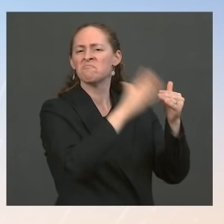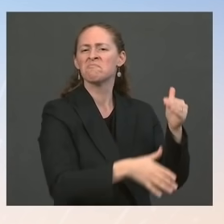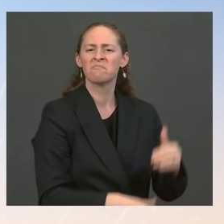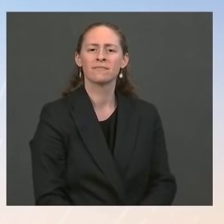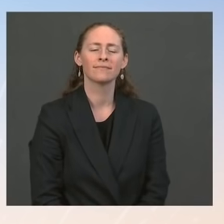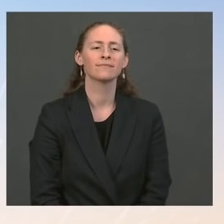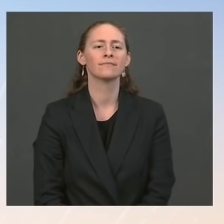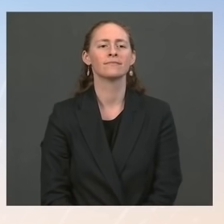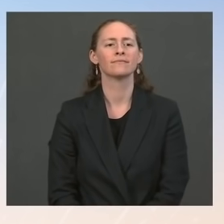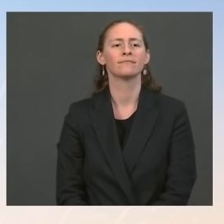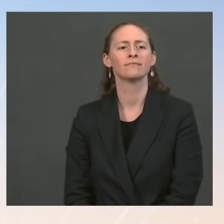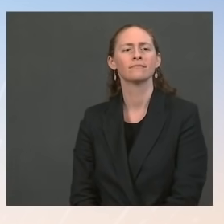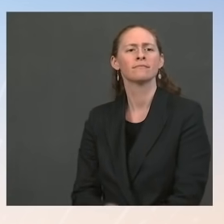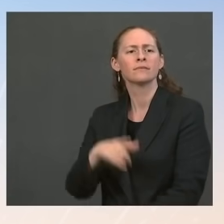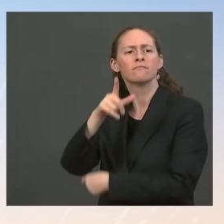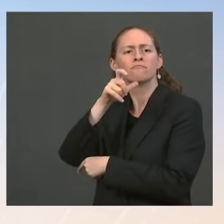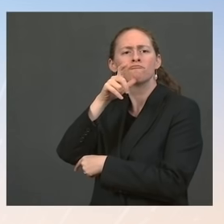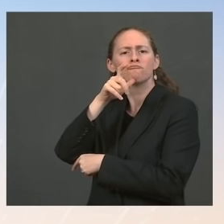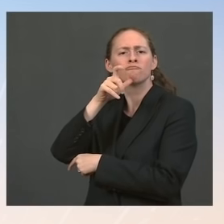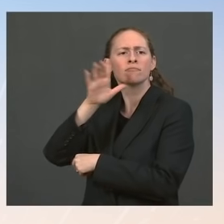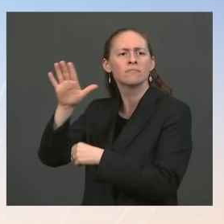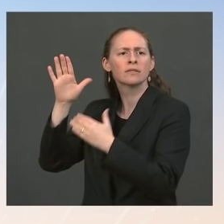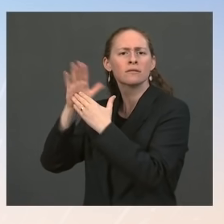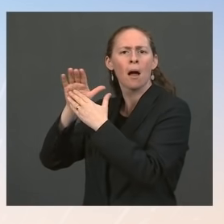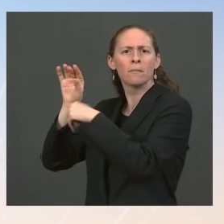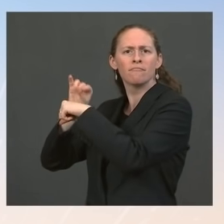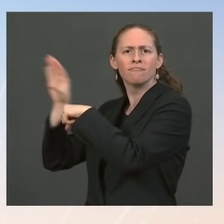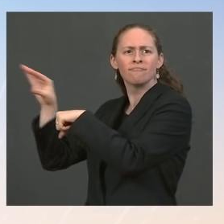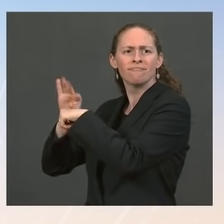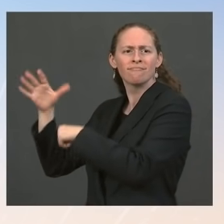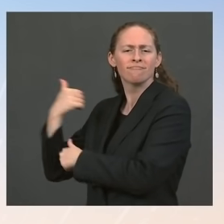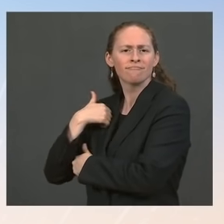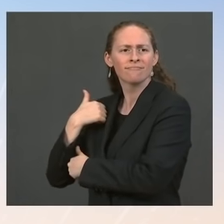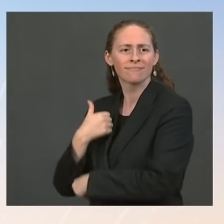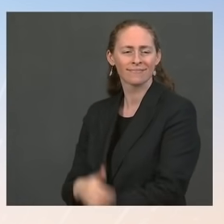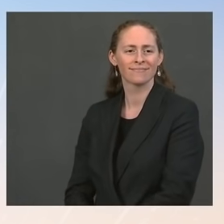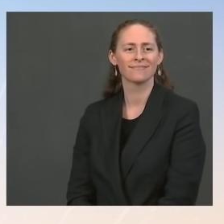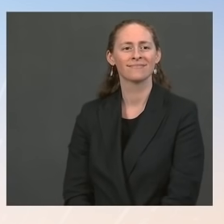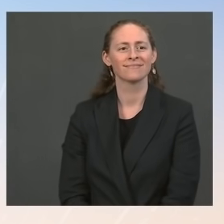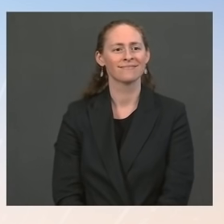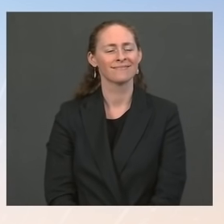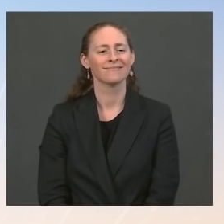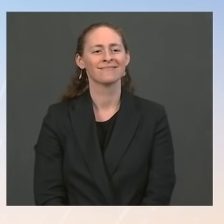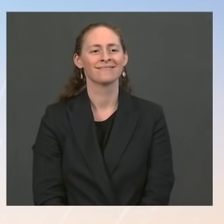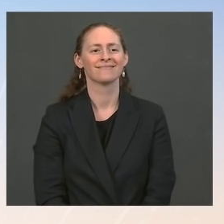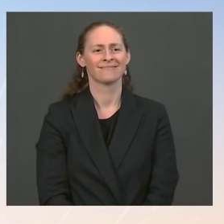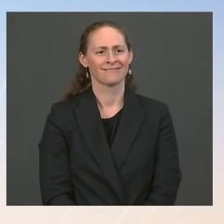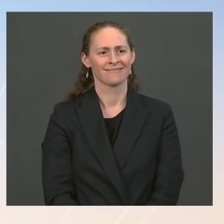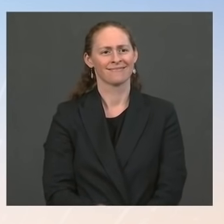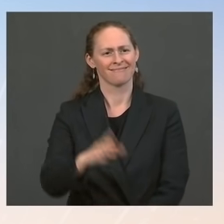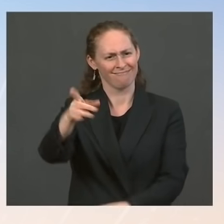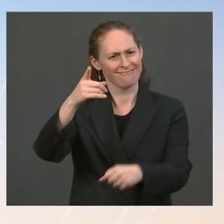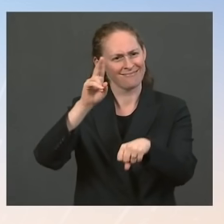top military advisors? Ms. Psaki: He considers, of course, the Secretary of Defense; the Secretary -- the Joint --